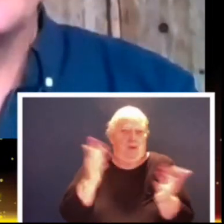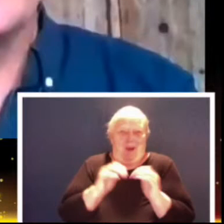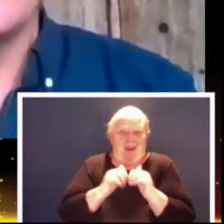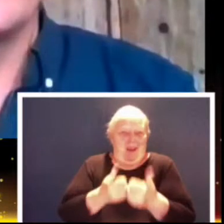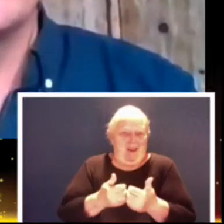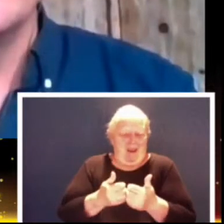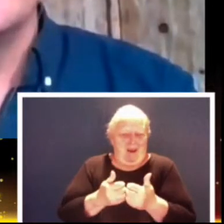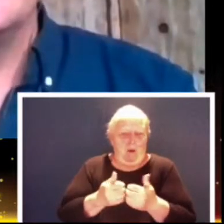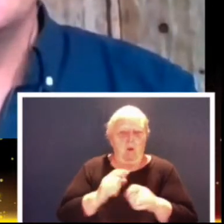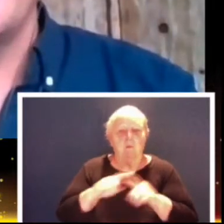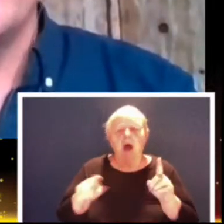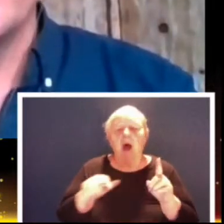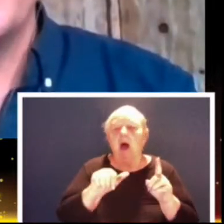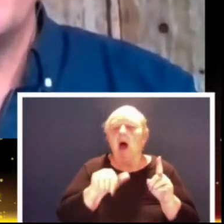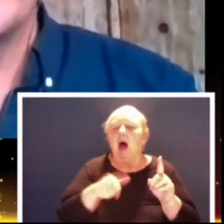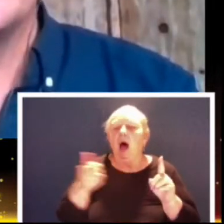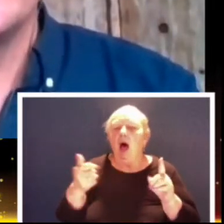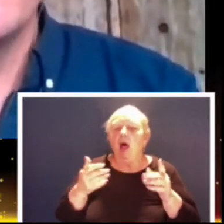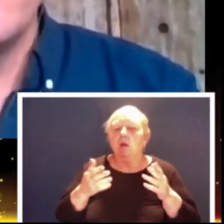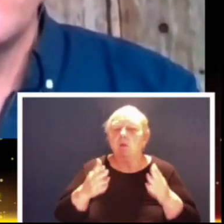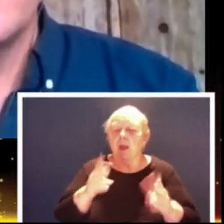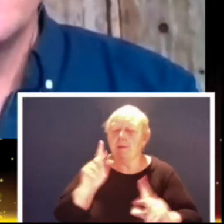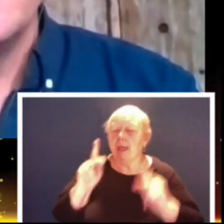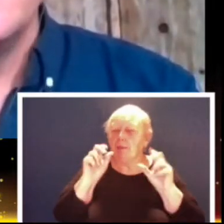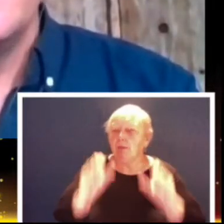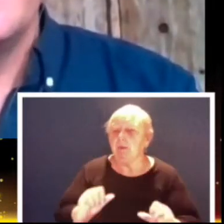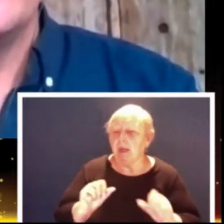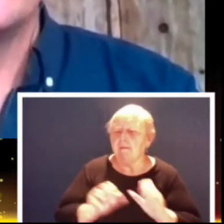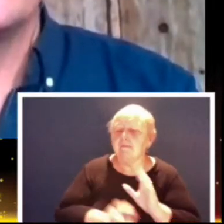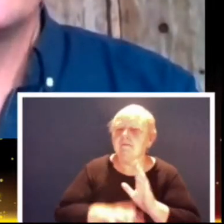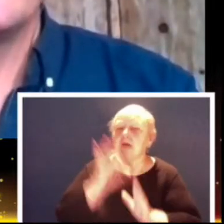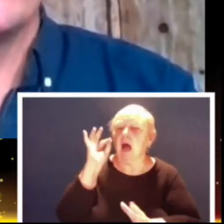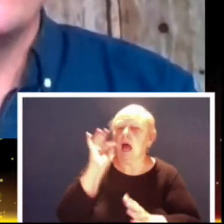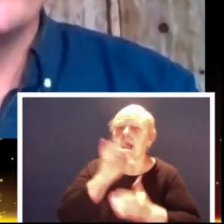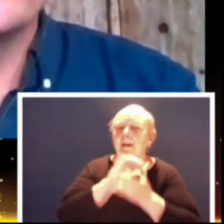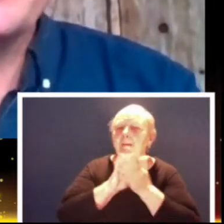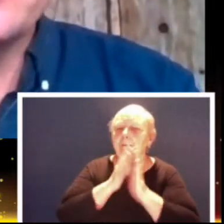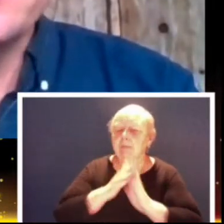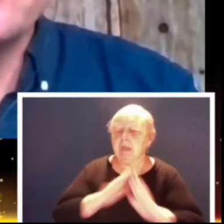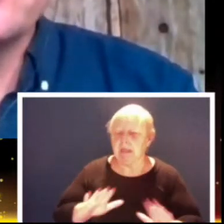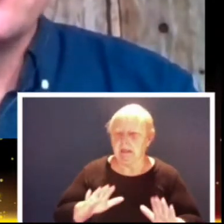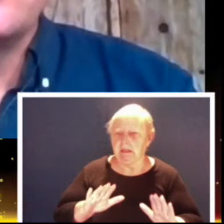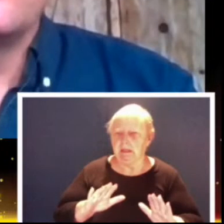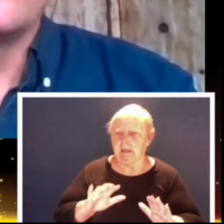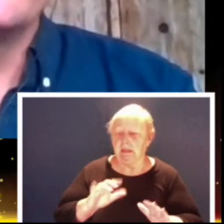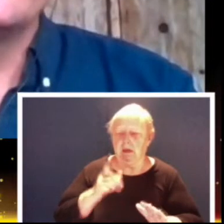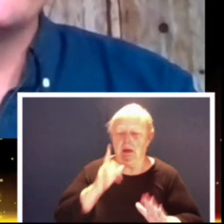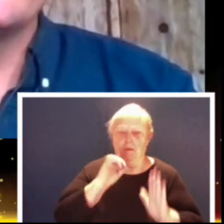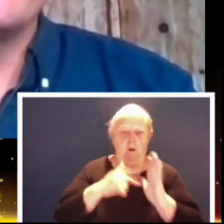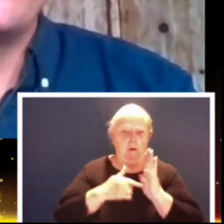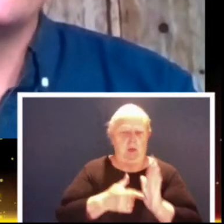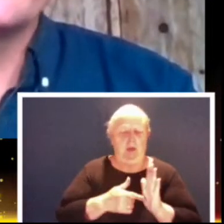Are there indicators people can look for in terms of their own experience or in terms of following something